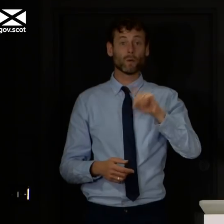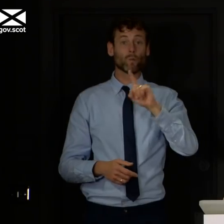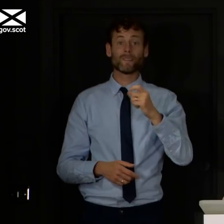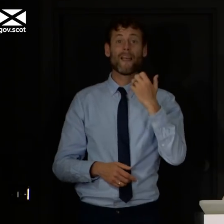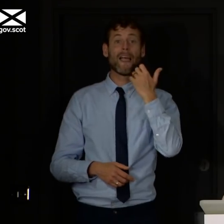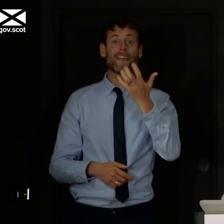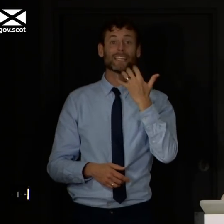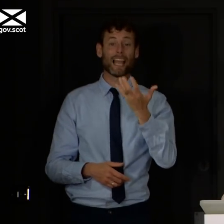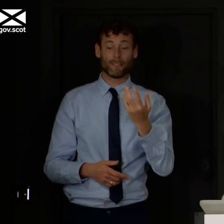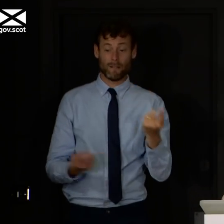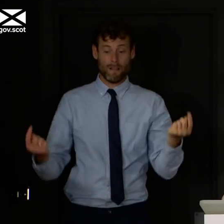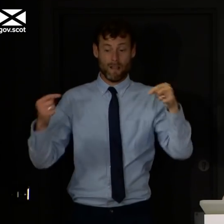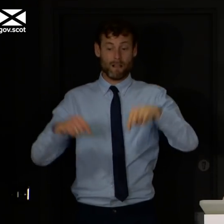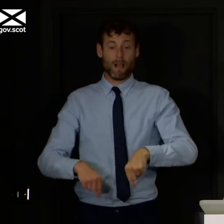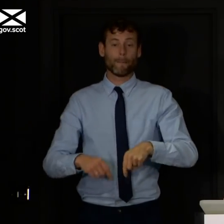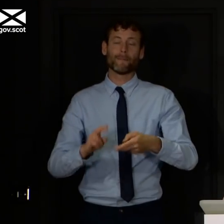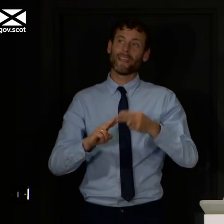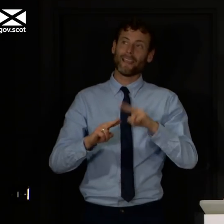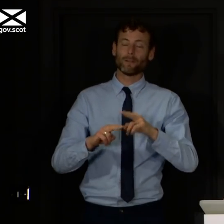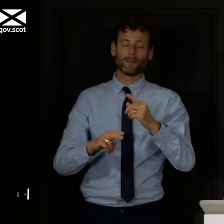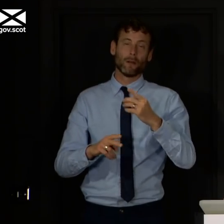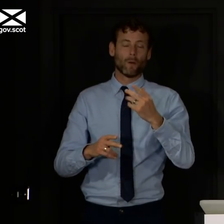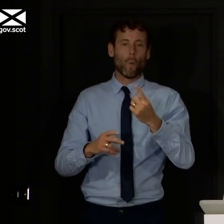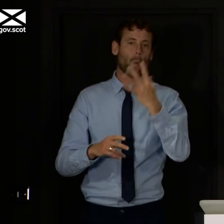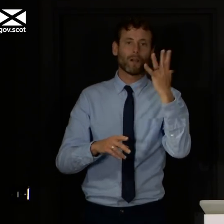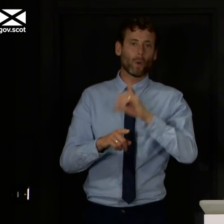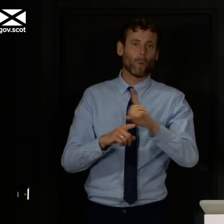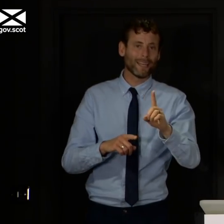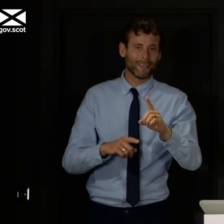a week if I was only doing this once a week, and say because I'm standing here that I need